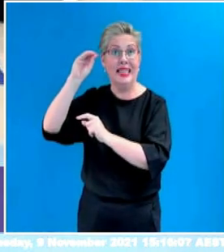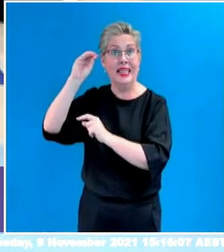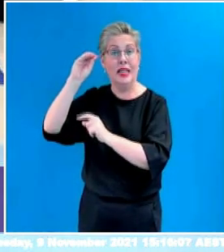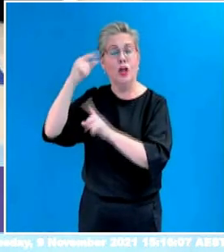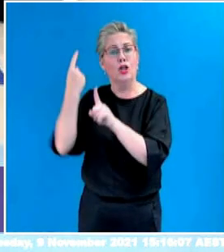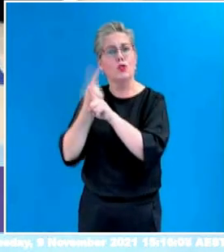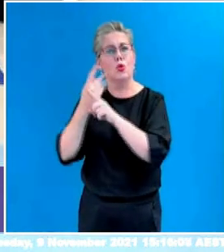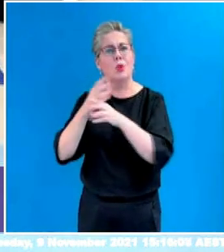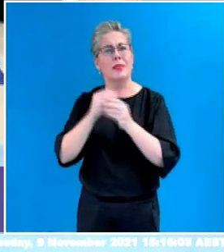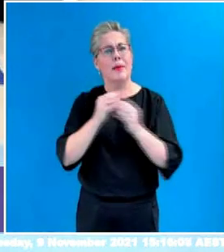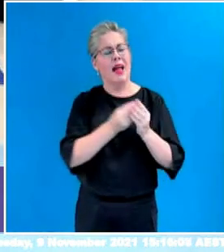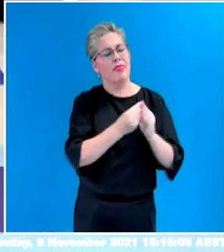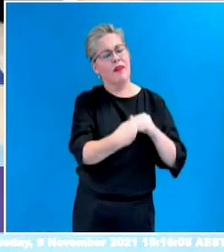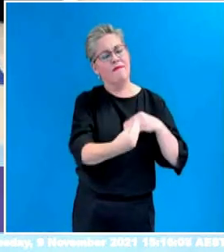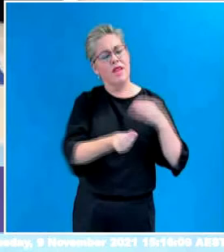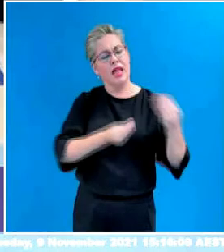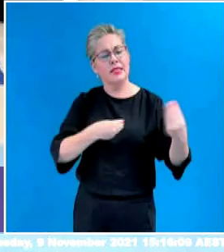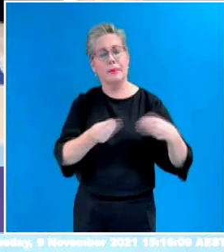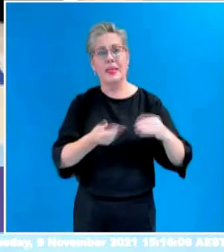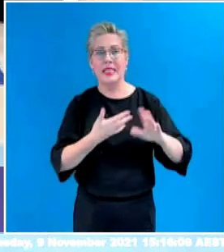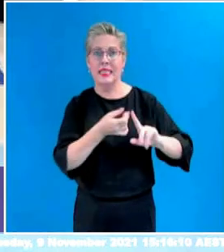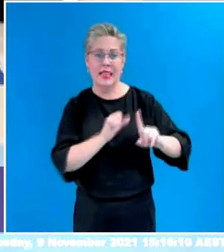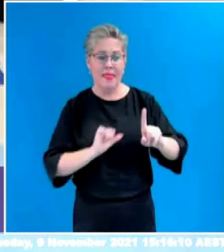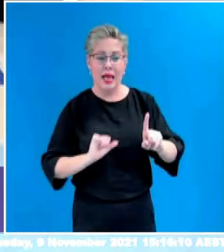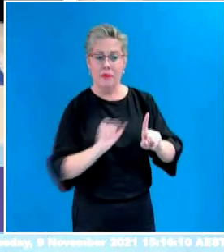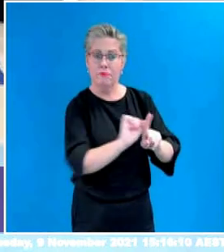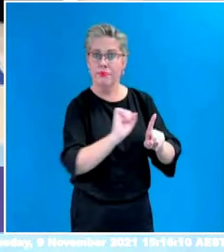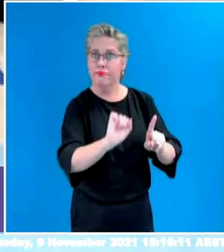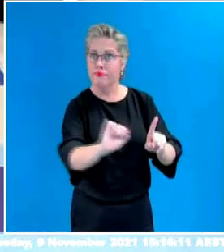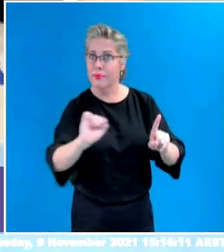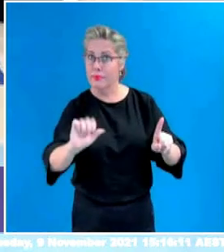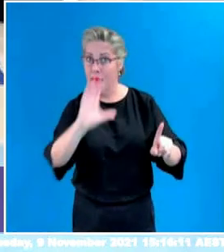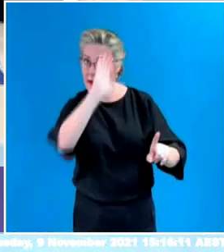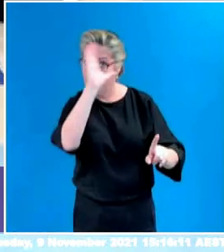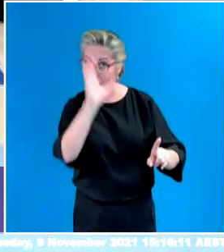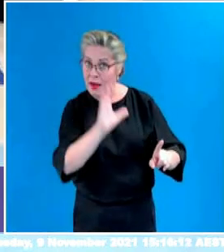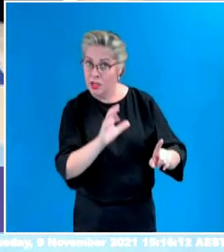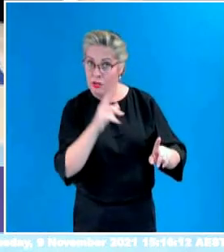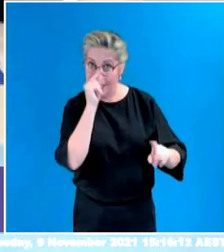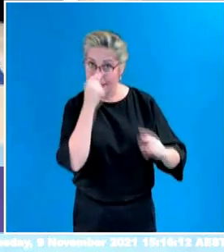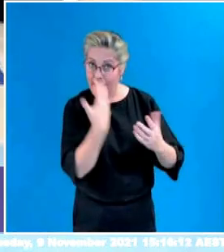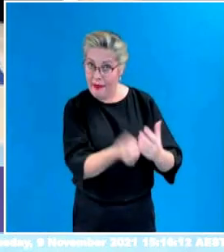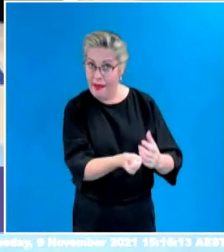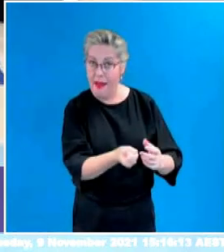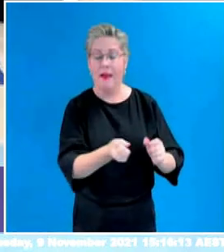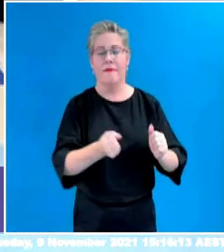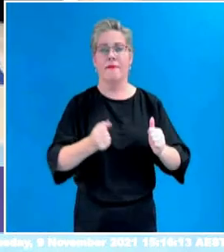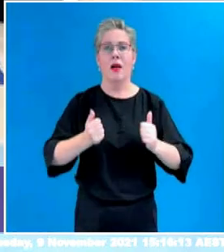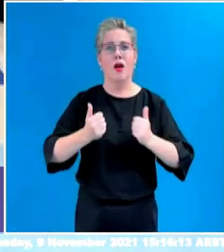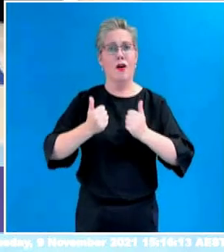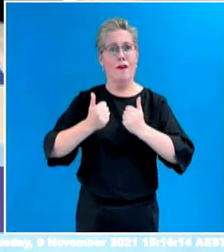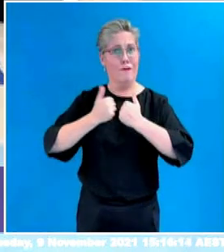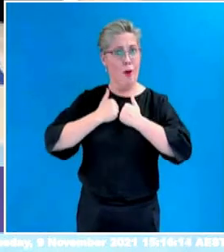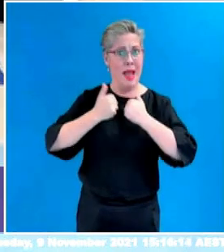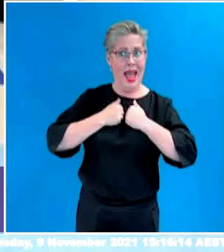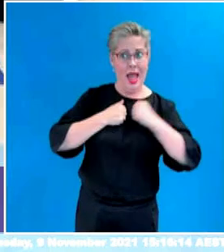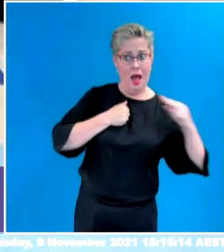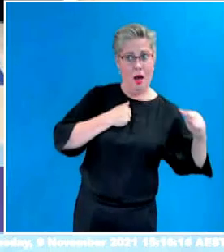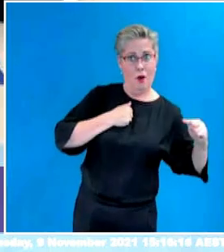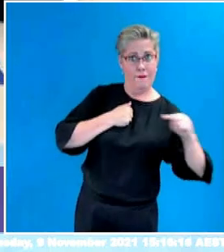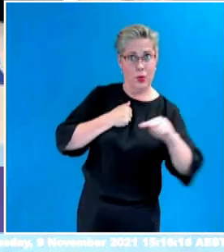In relation to more of our domestic setting in Australia, I am minded to